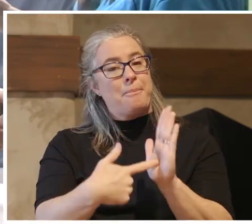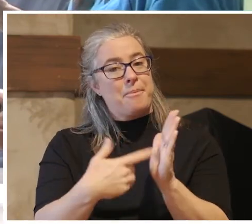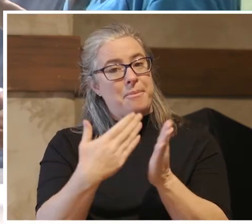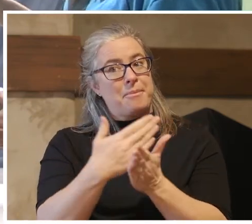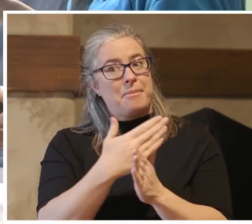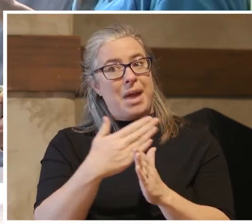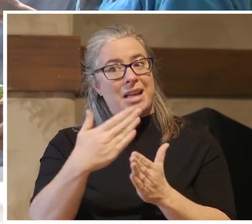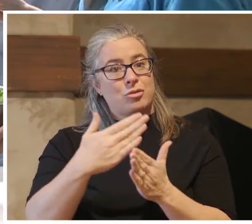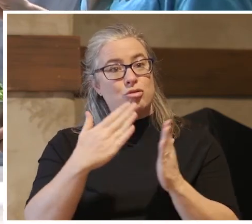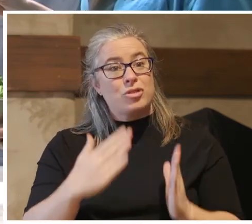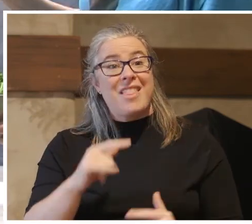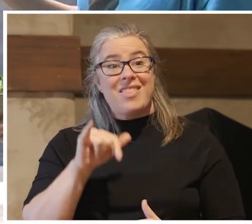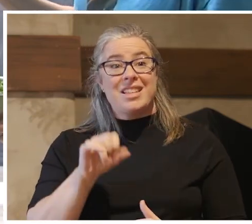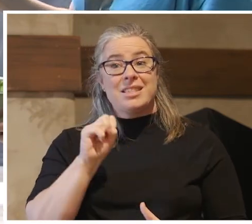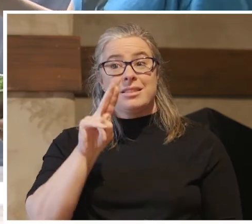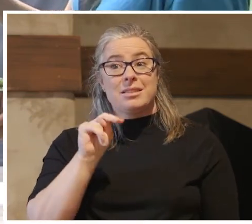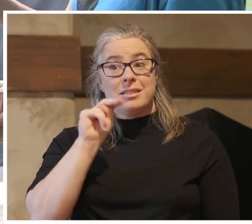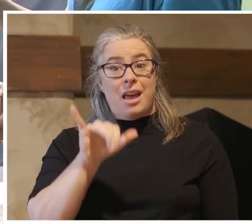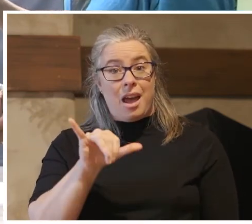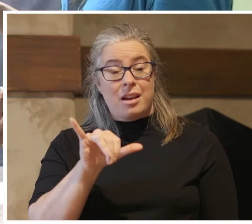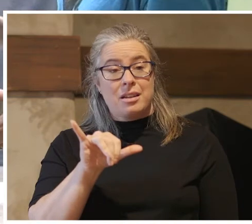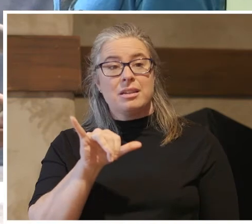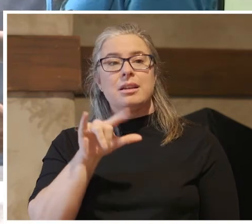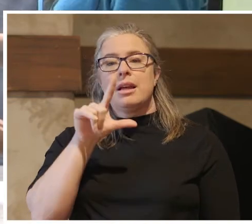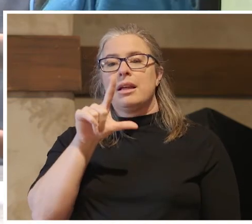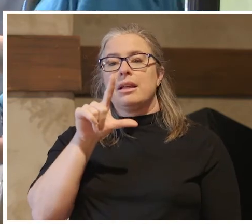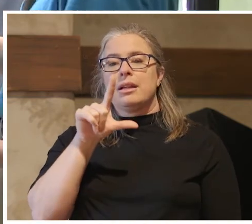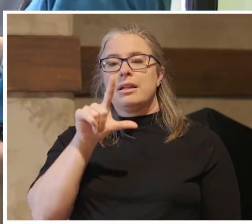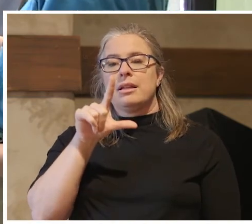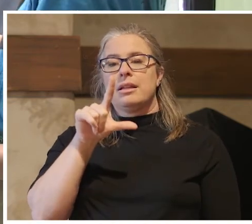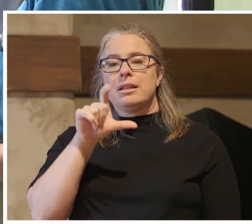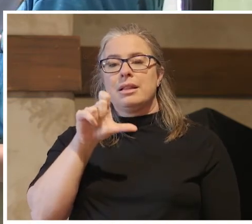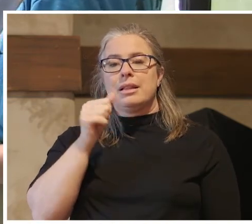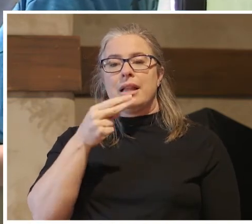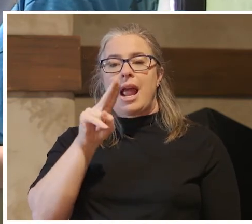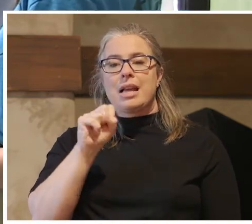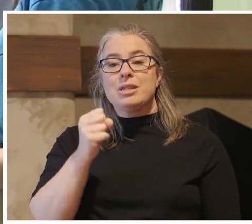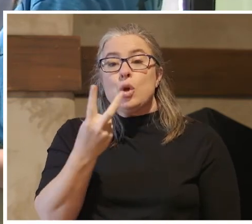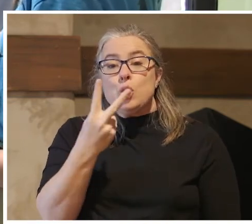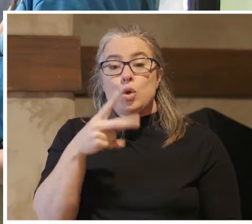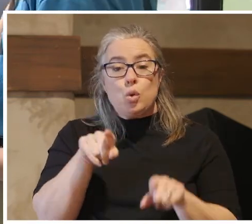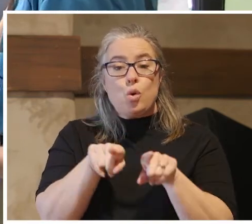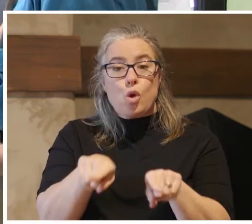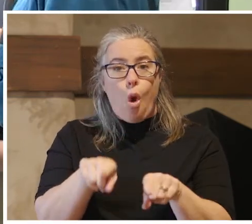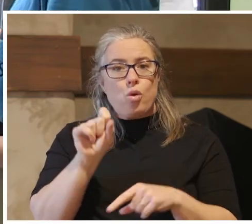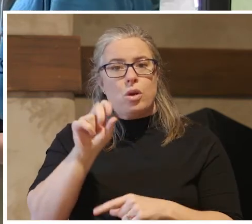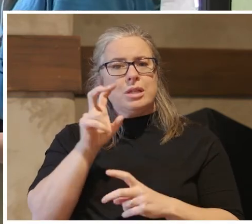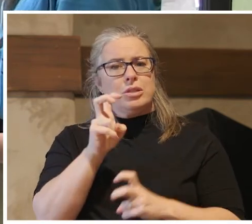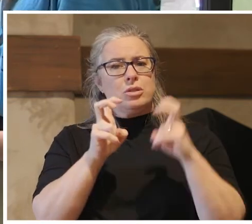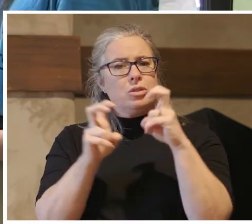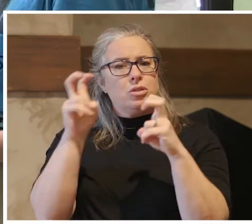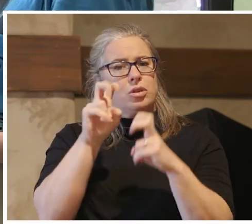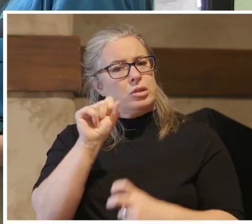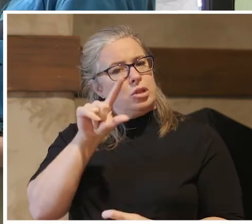This is Sunni, the Linnaeus's two-toed sloth. Look how graceful she moves